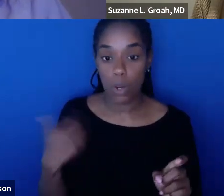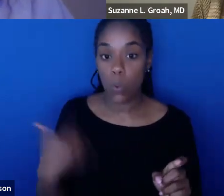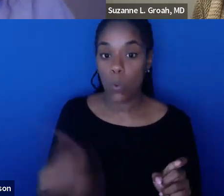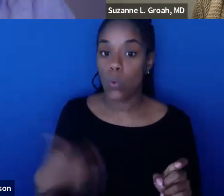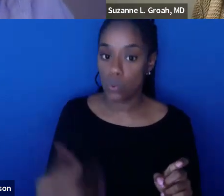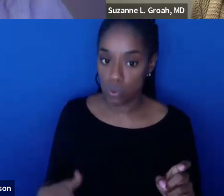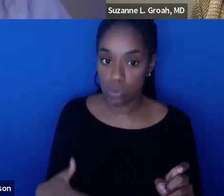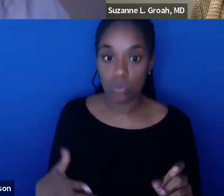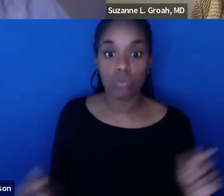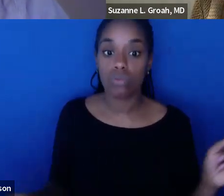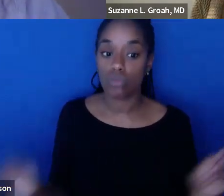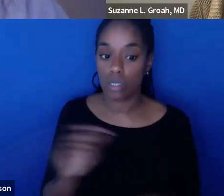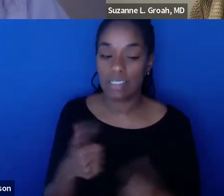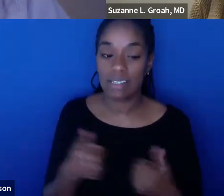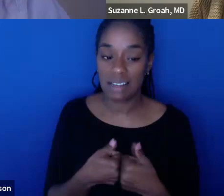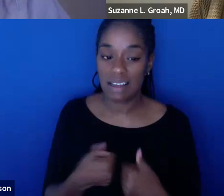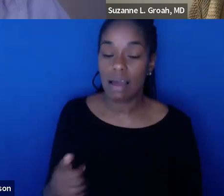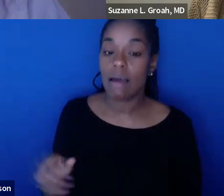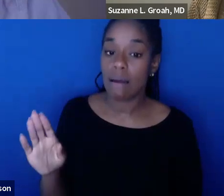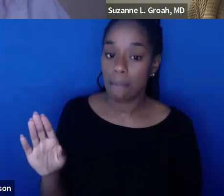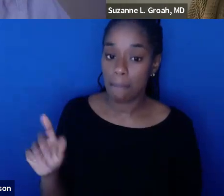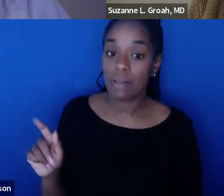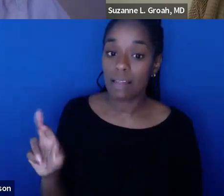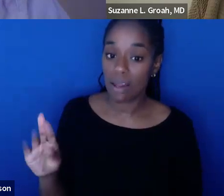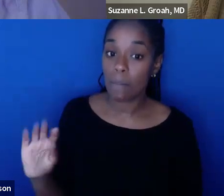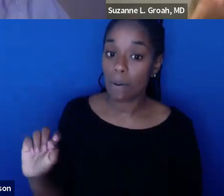I feel like bladder botox has been a game changer. It's really great.